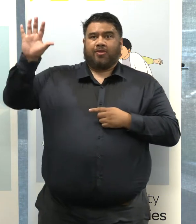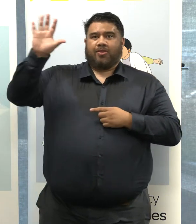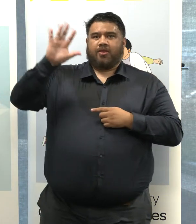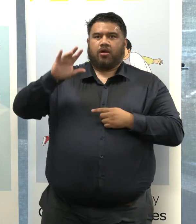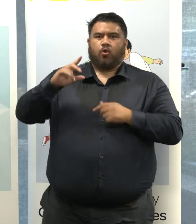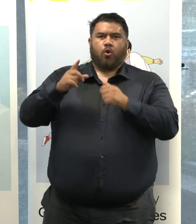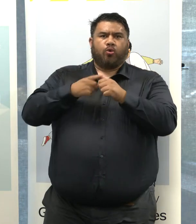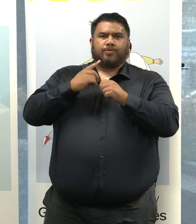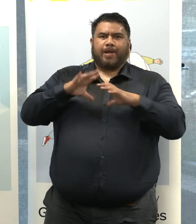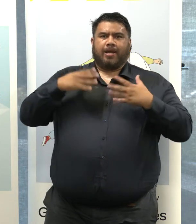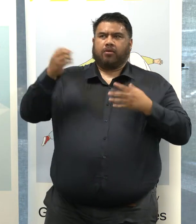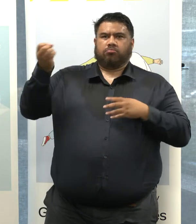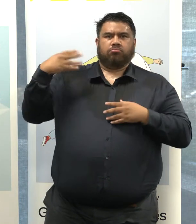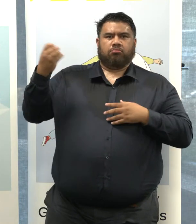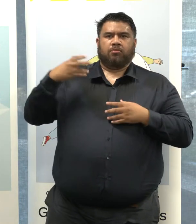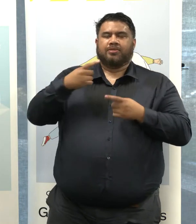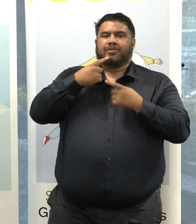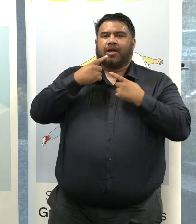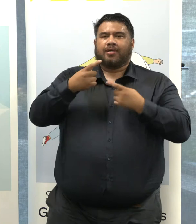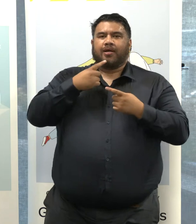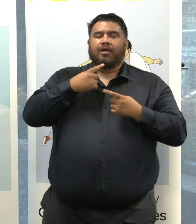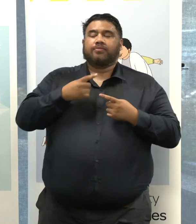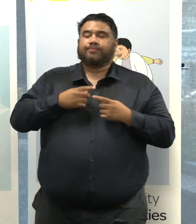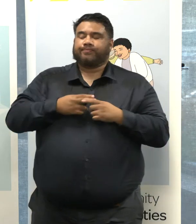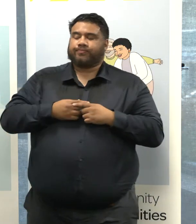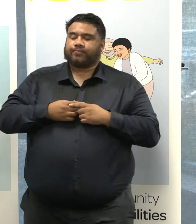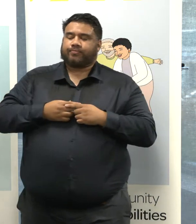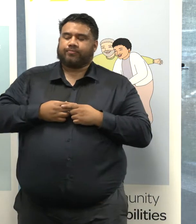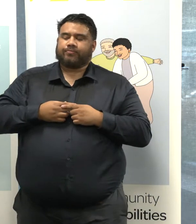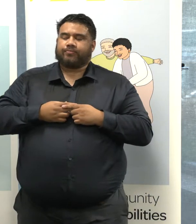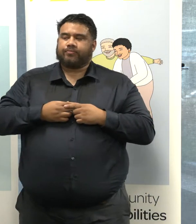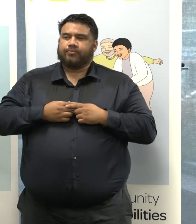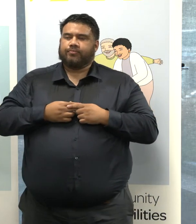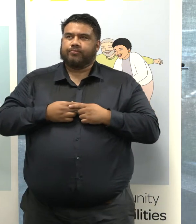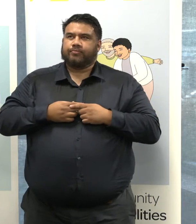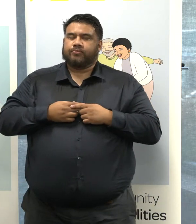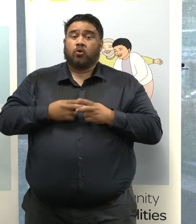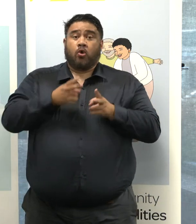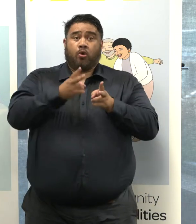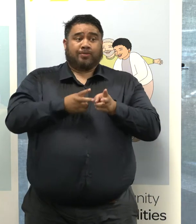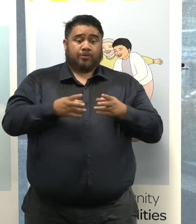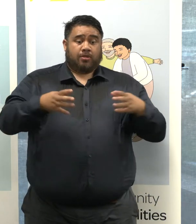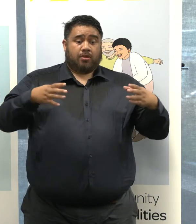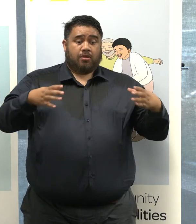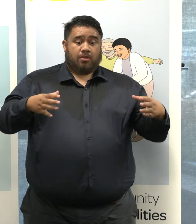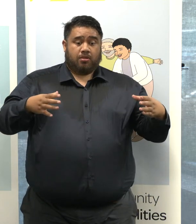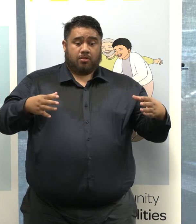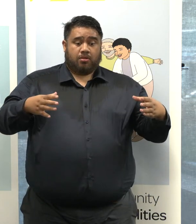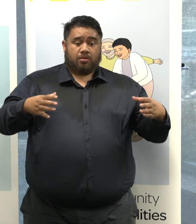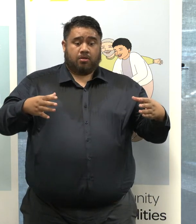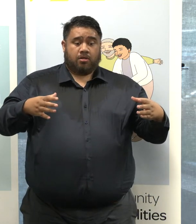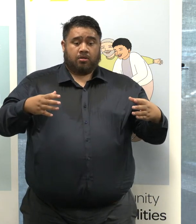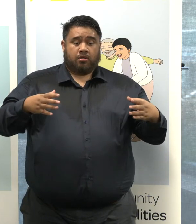Yes, just a breakdown. This is only for the Northern Region we get an automatic data